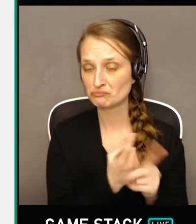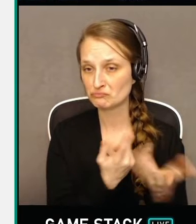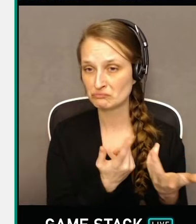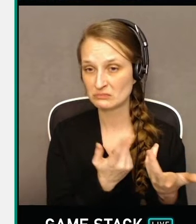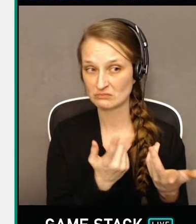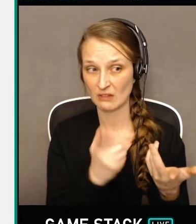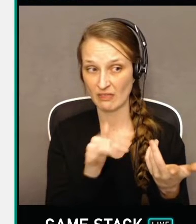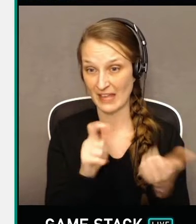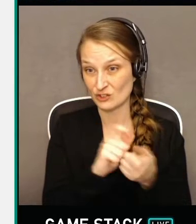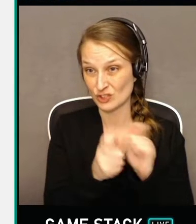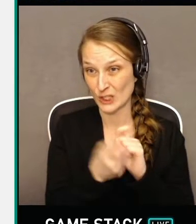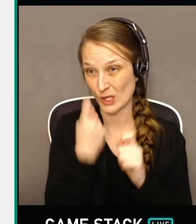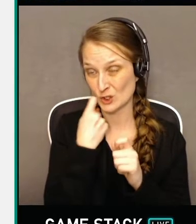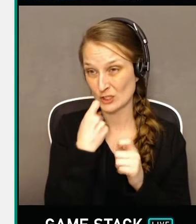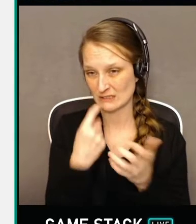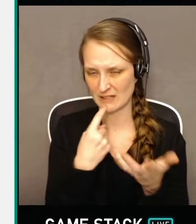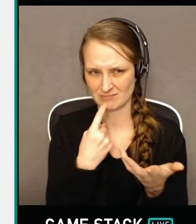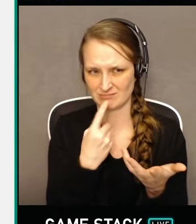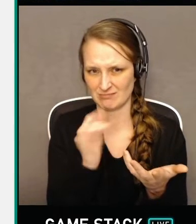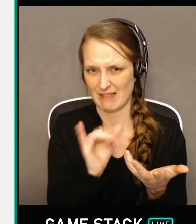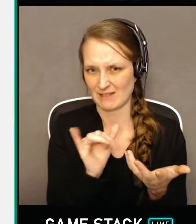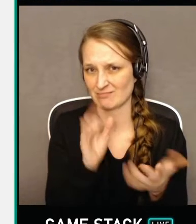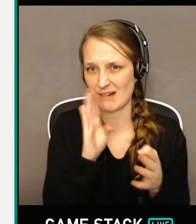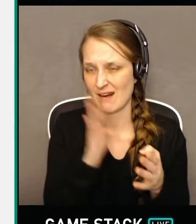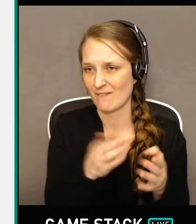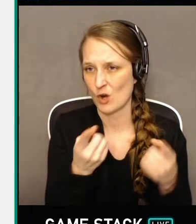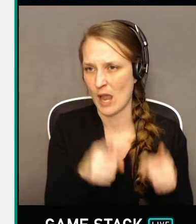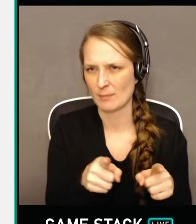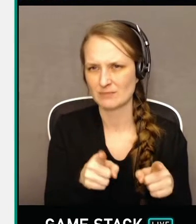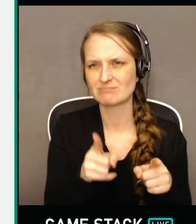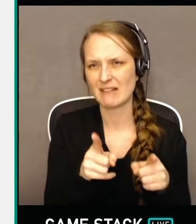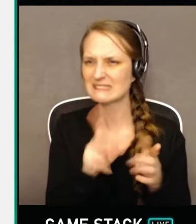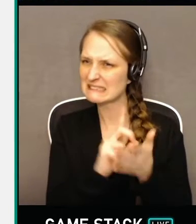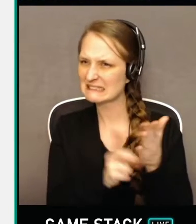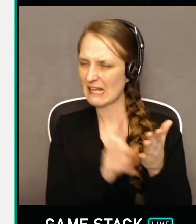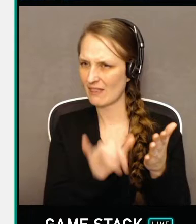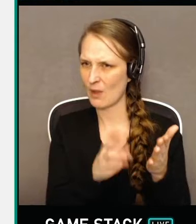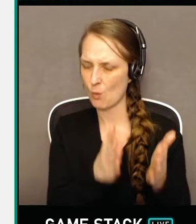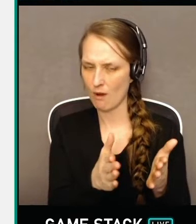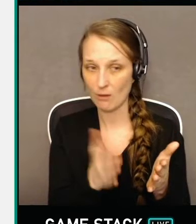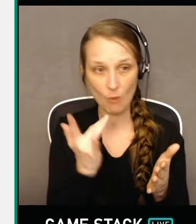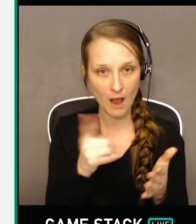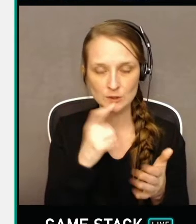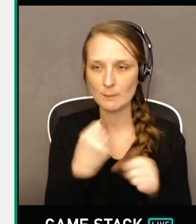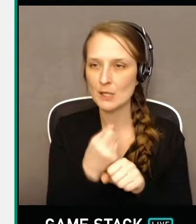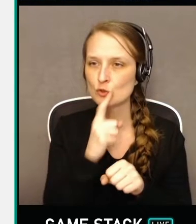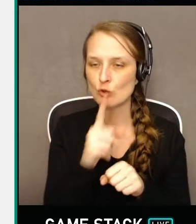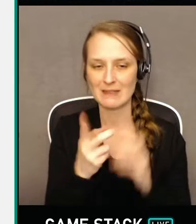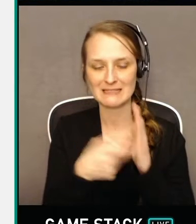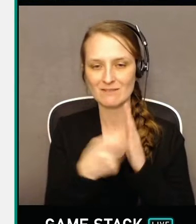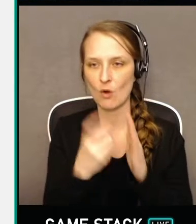just mentioned earlier never happened and this is by design, because we needed to make sure that the default experience